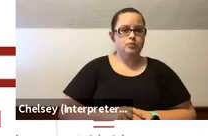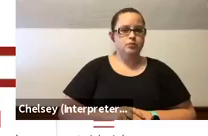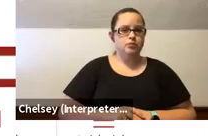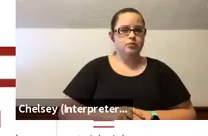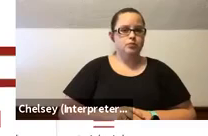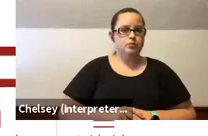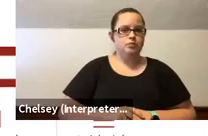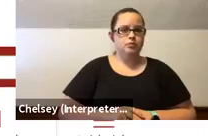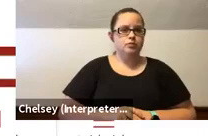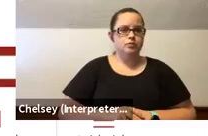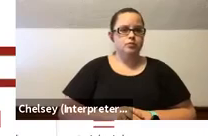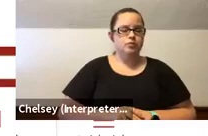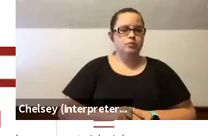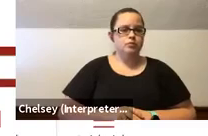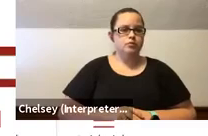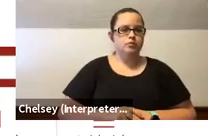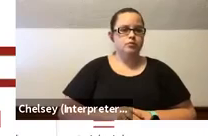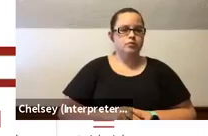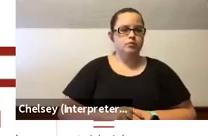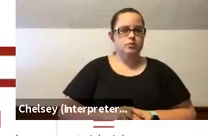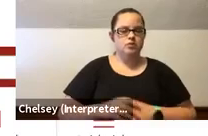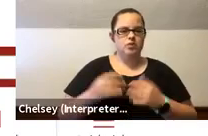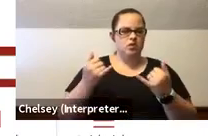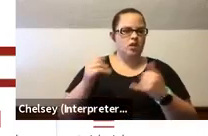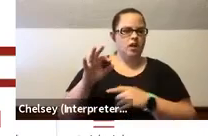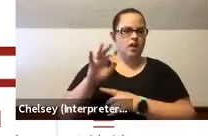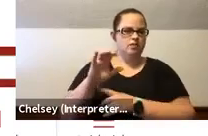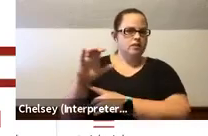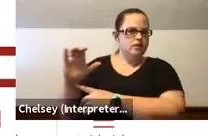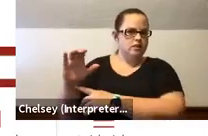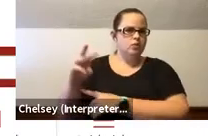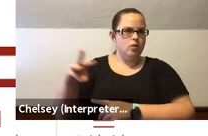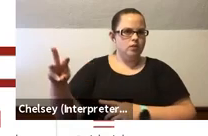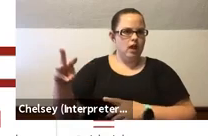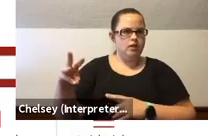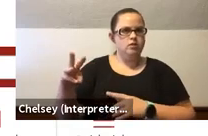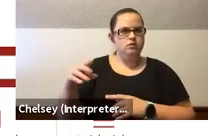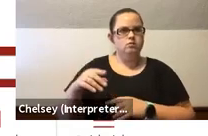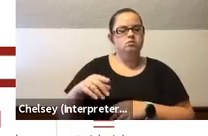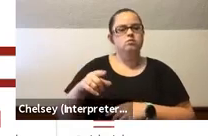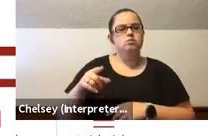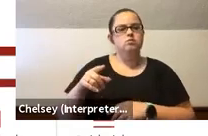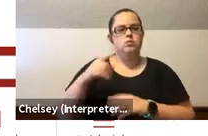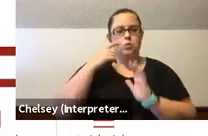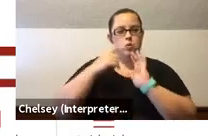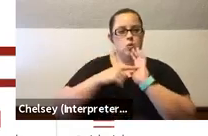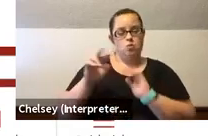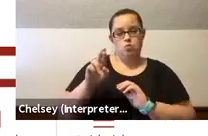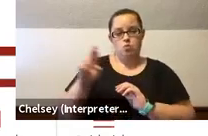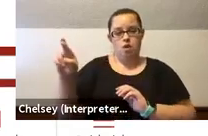Sage Talbot: We have the Fresno City homepage up on the screen here, and to the very right will be "My Portal."